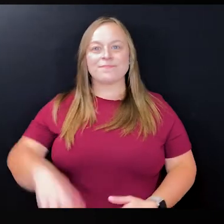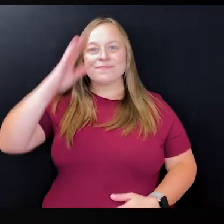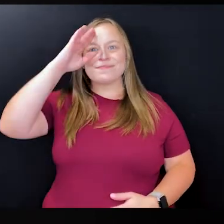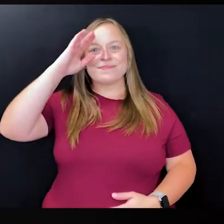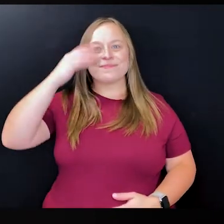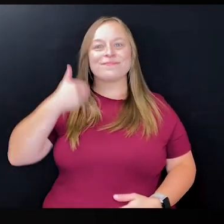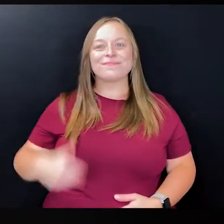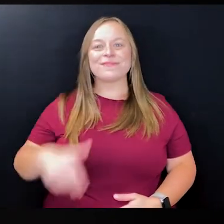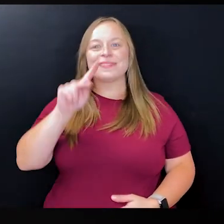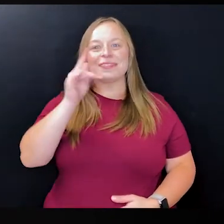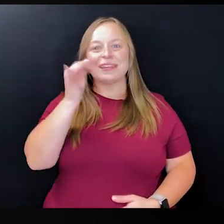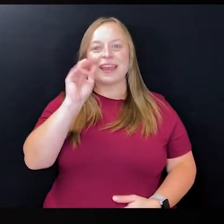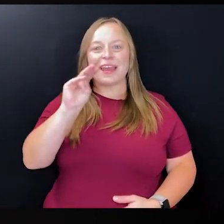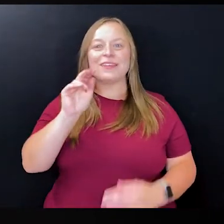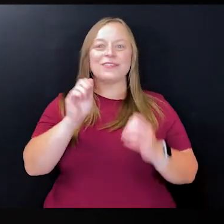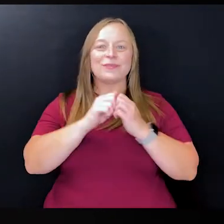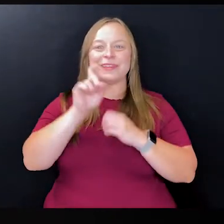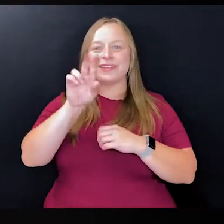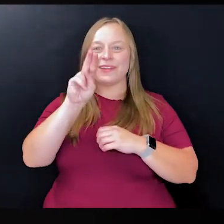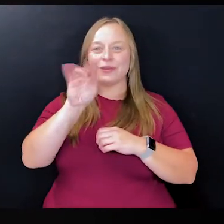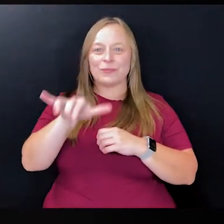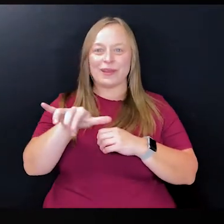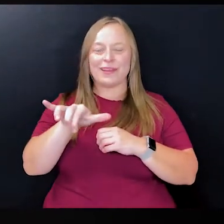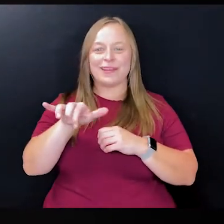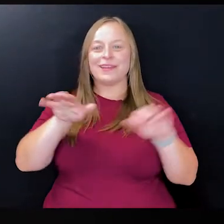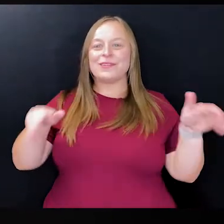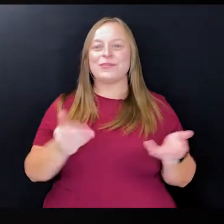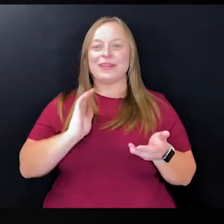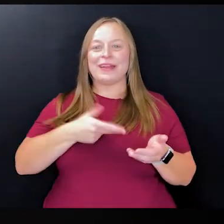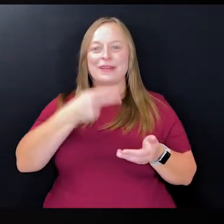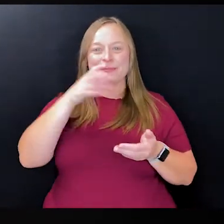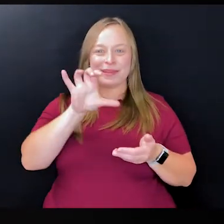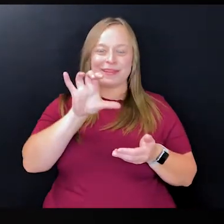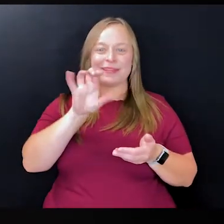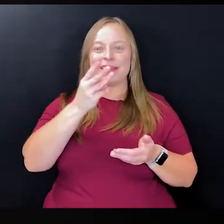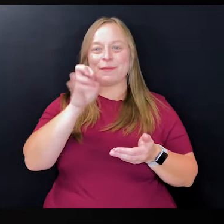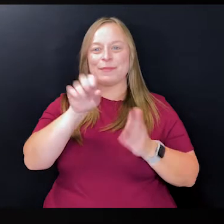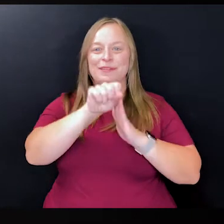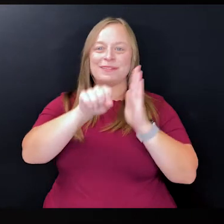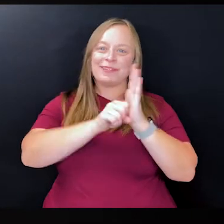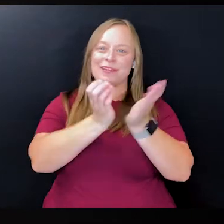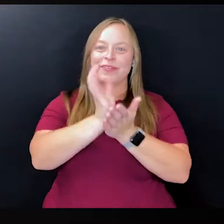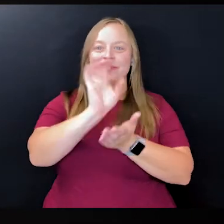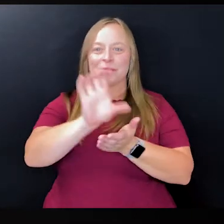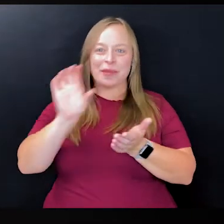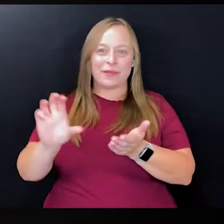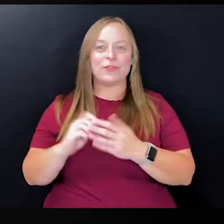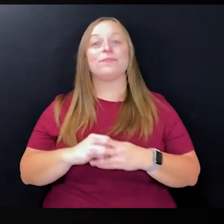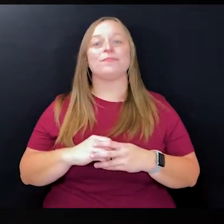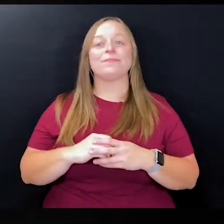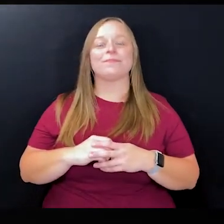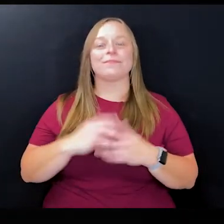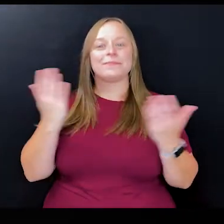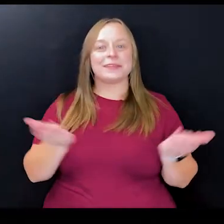This is Katrin with Disability Rights New York. Welcome to our podcast, "Empire State of Rights: Closed Captioned."